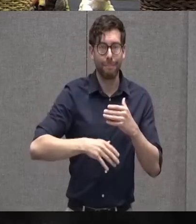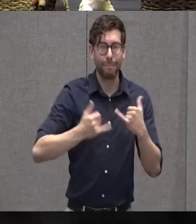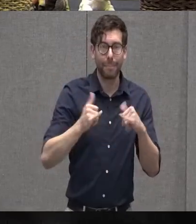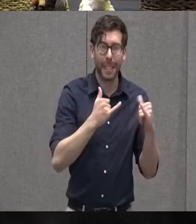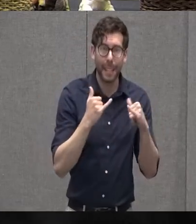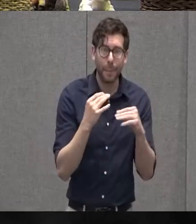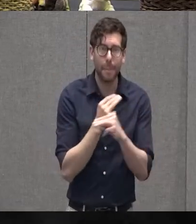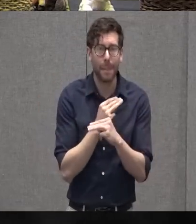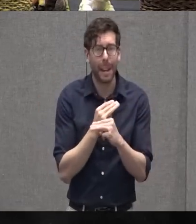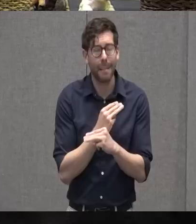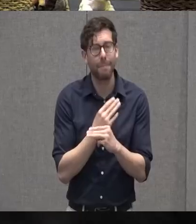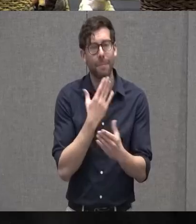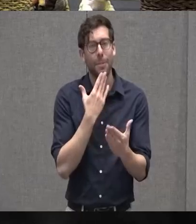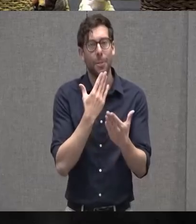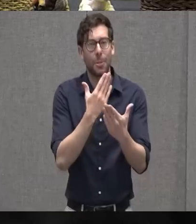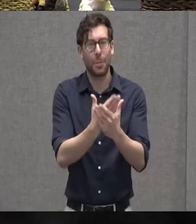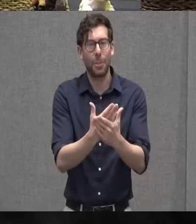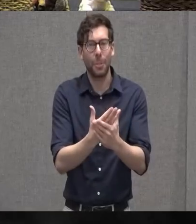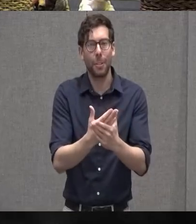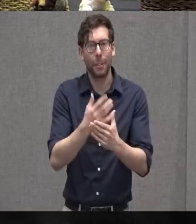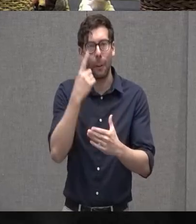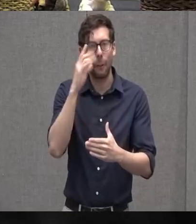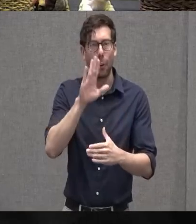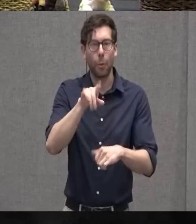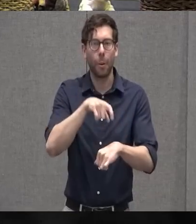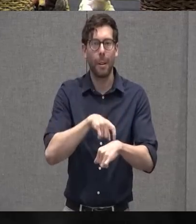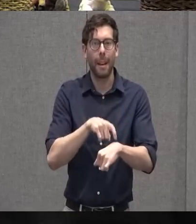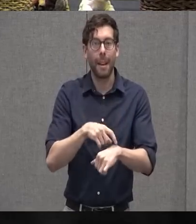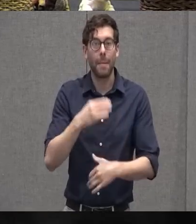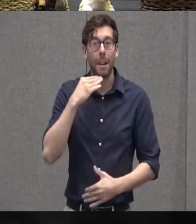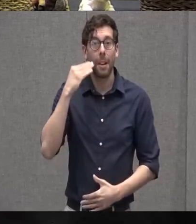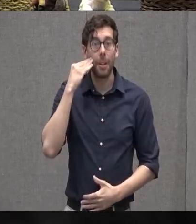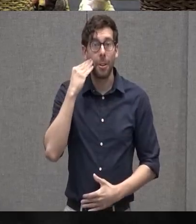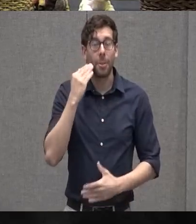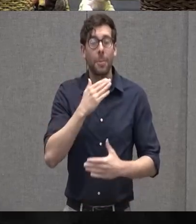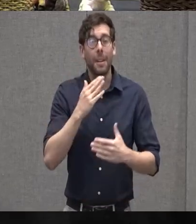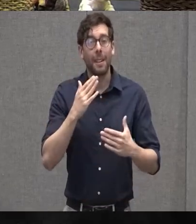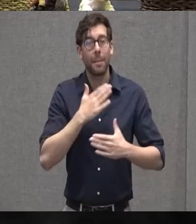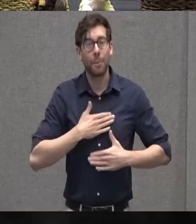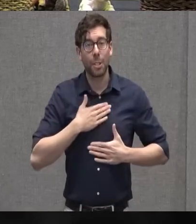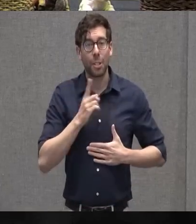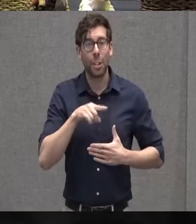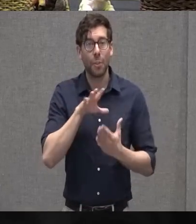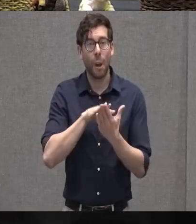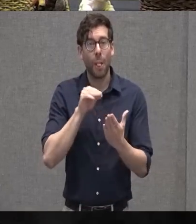I really appreciate you learning with me and I hope you're having fun, At Home with APS.